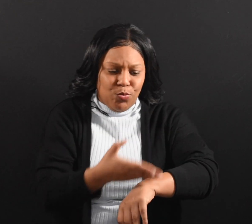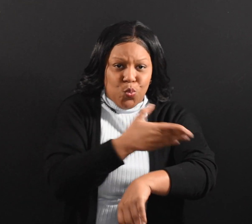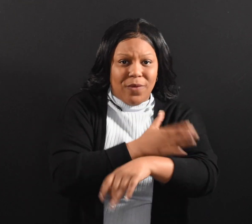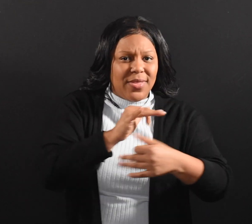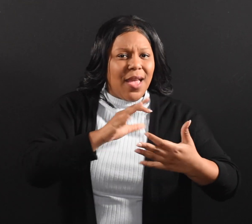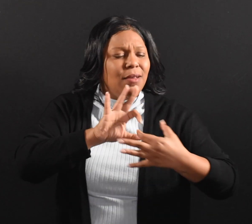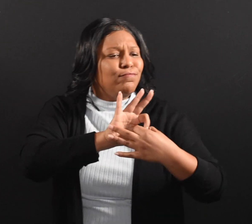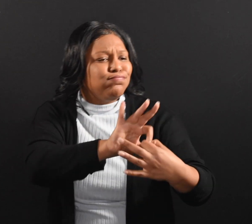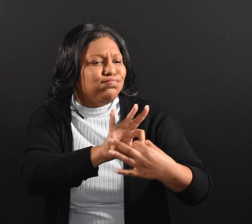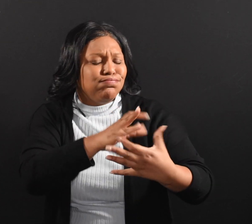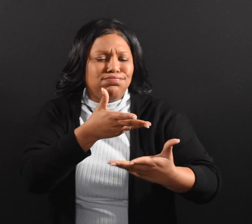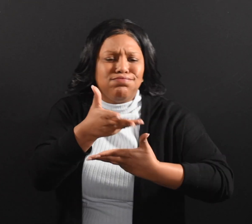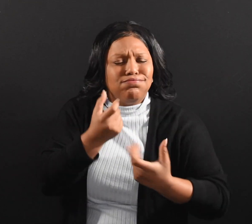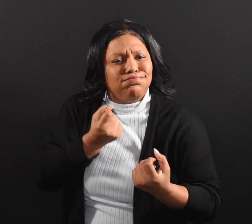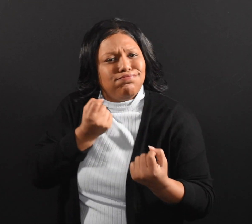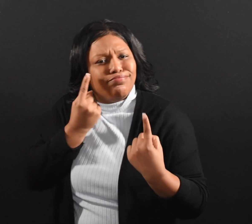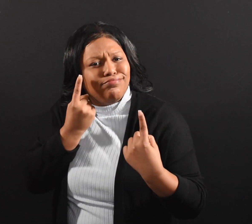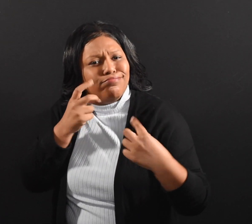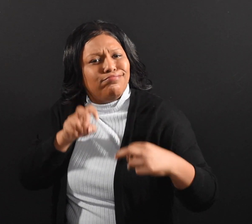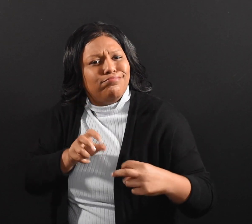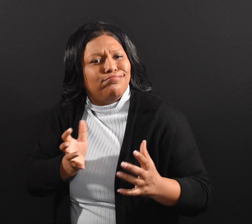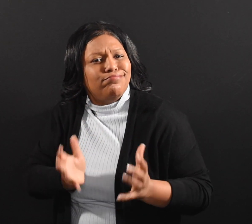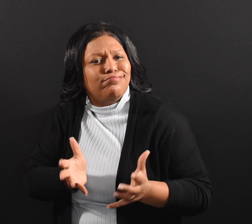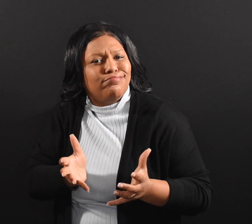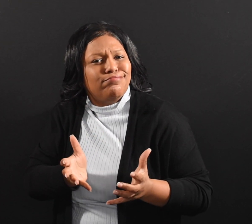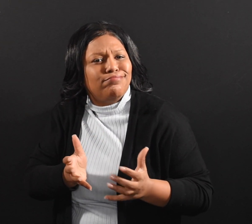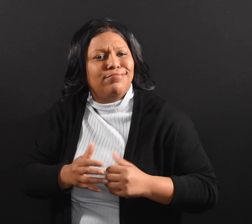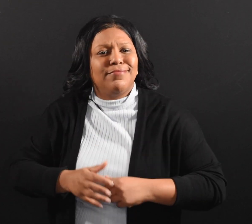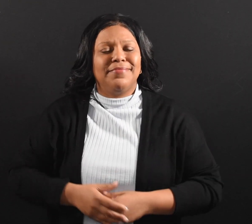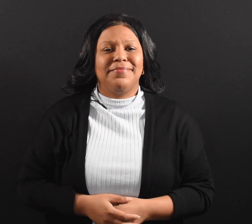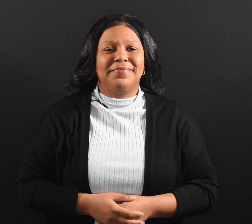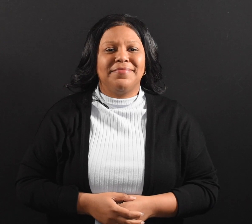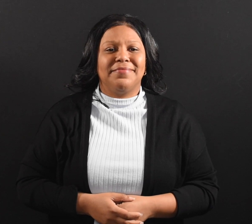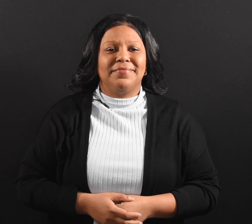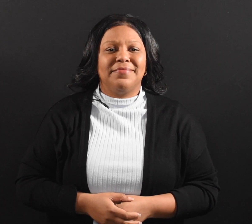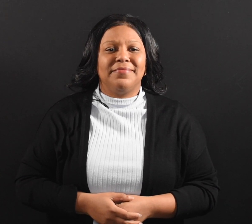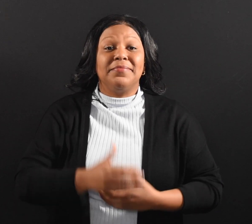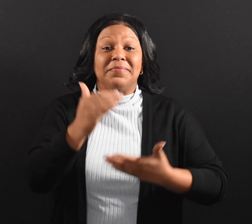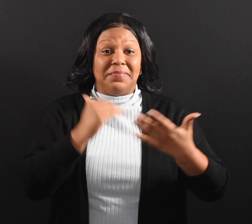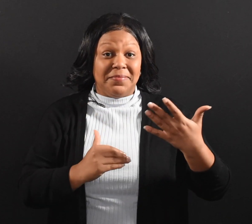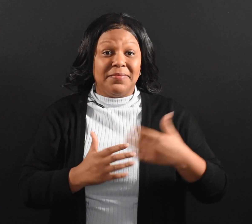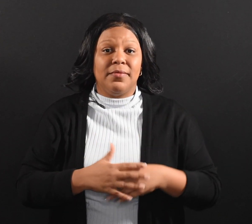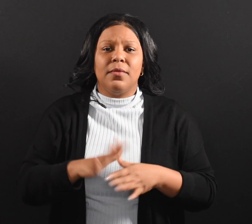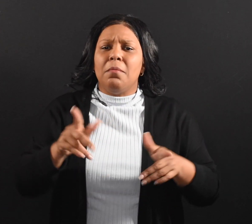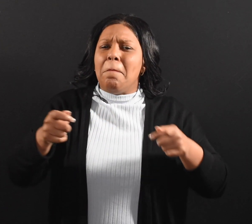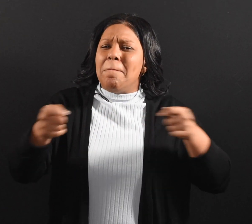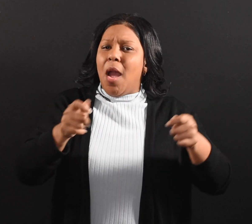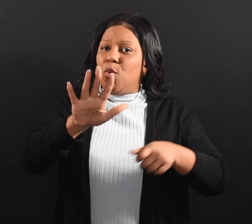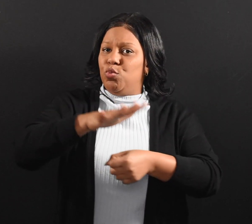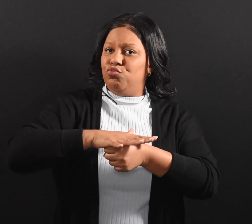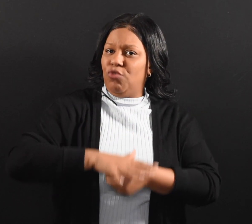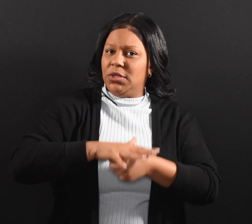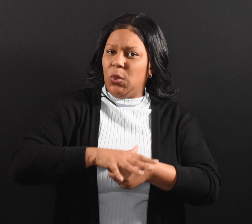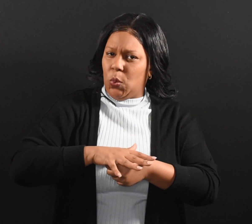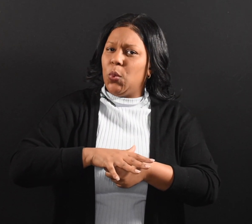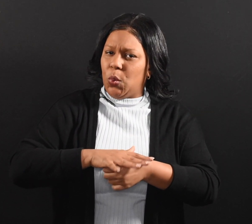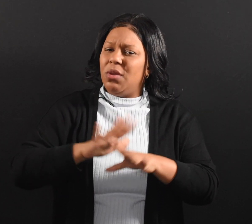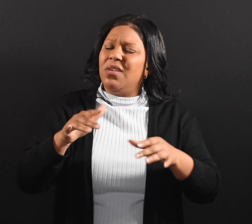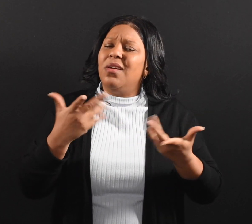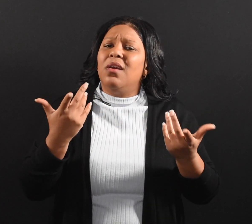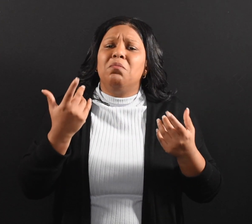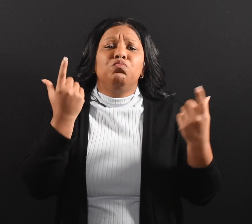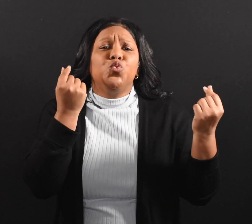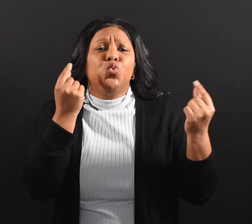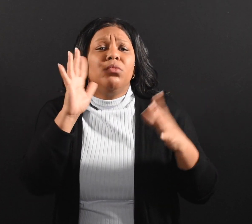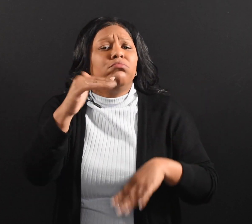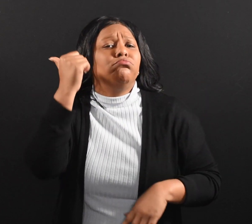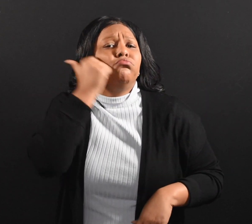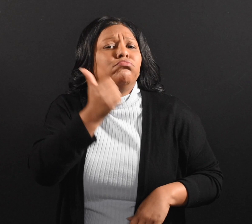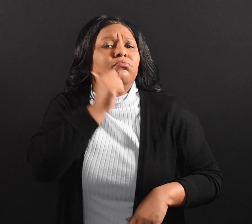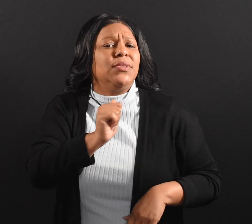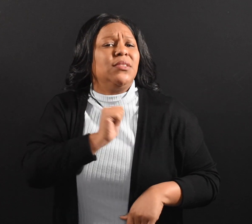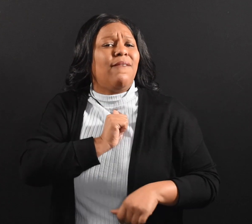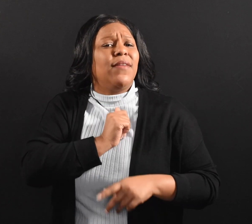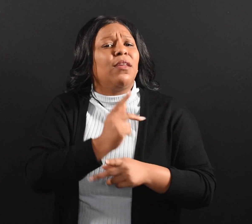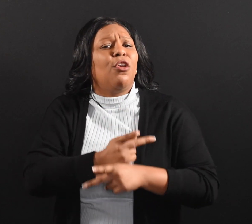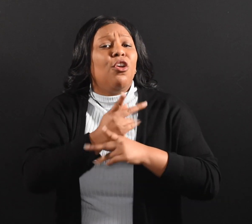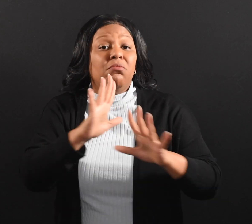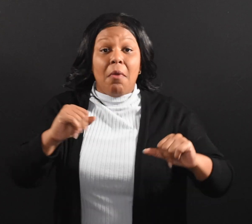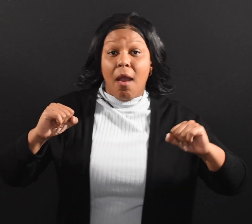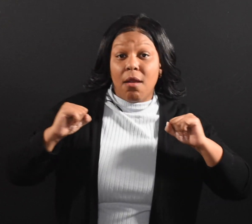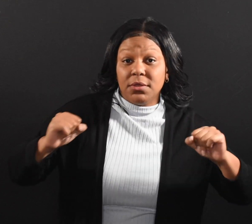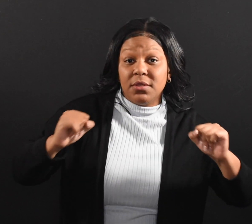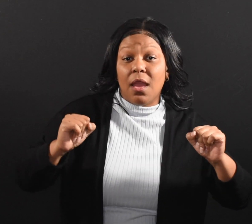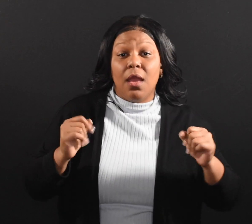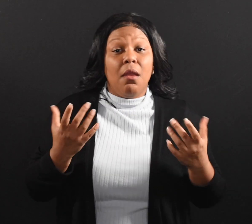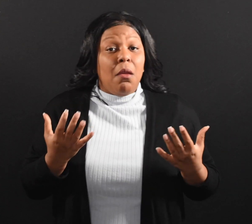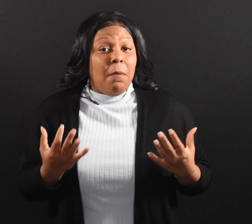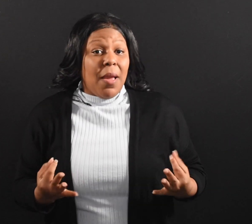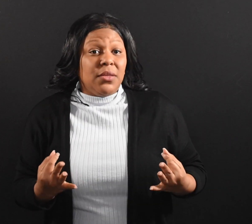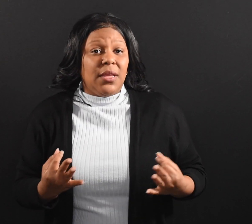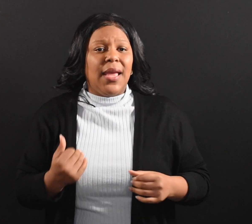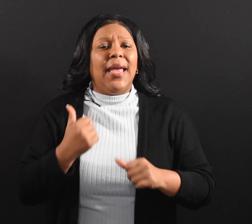● Manage your stress. Create a daily self-care routine. Exercise, meditate,